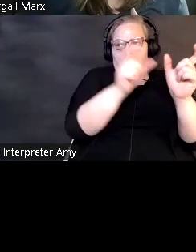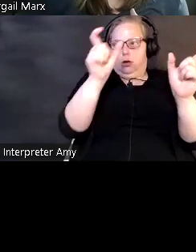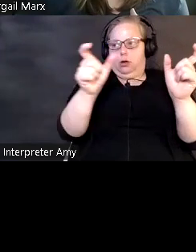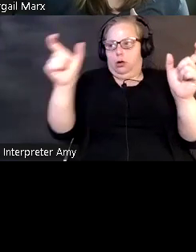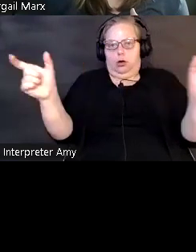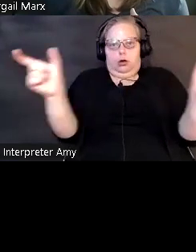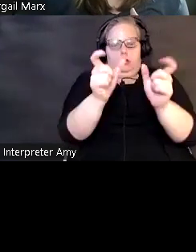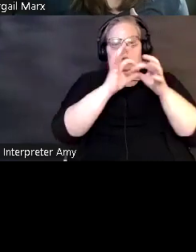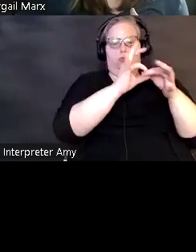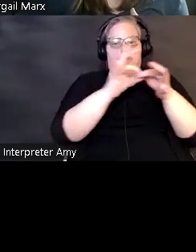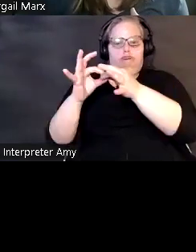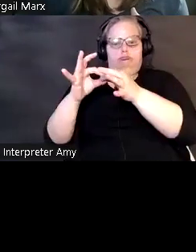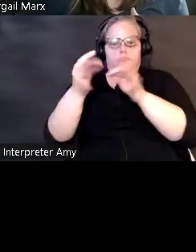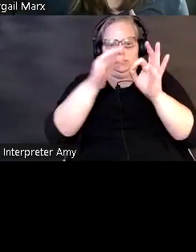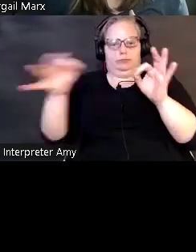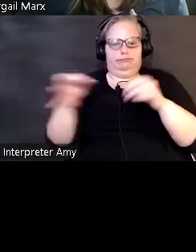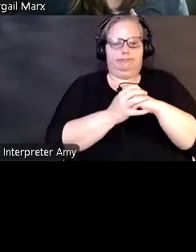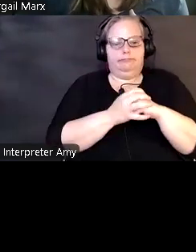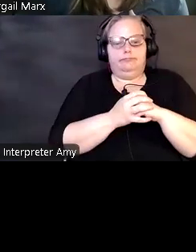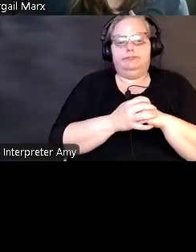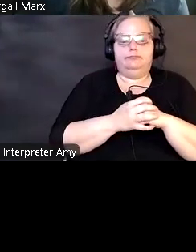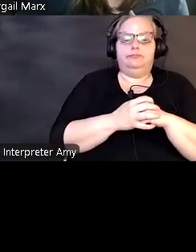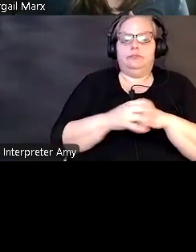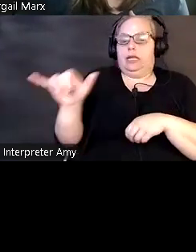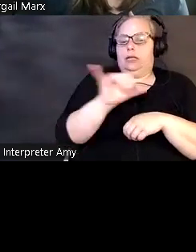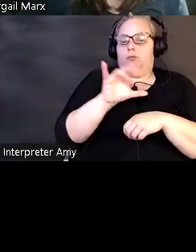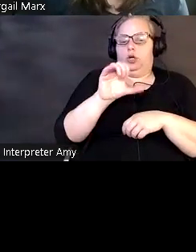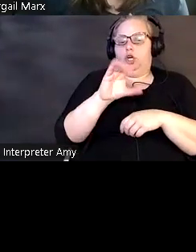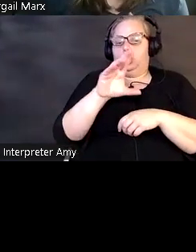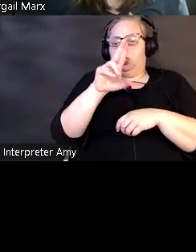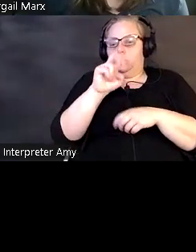Similarly, cuing and prompting strategies are really important, as well as how you fade those.